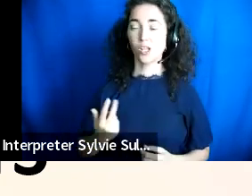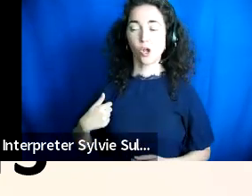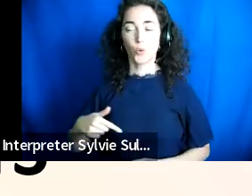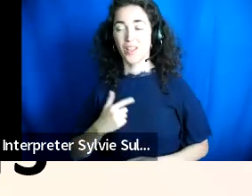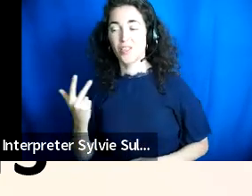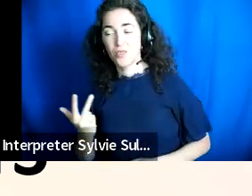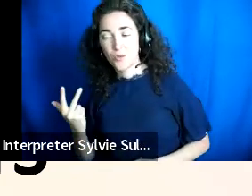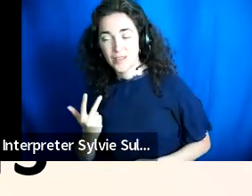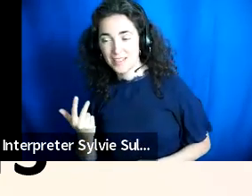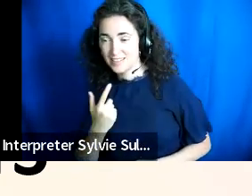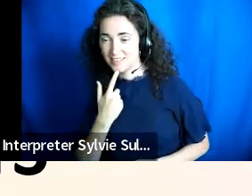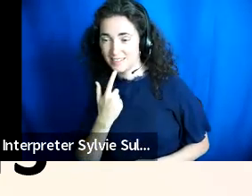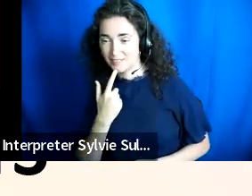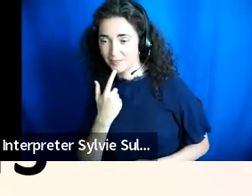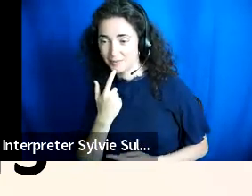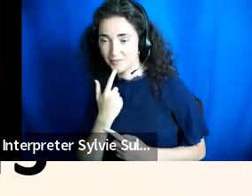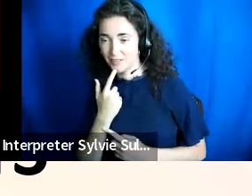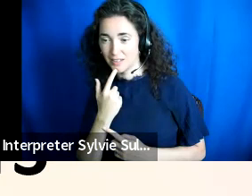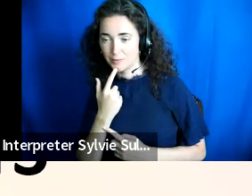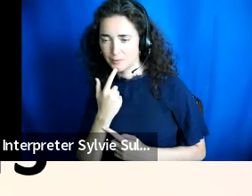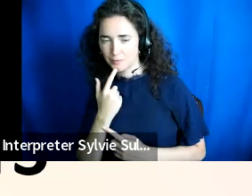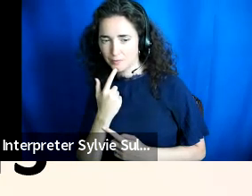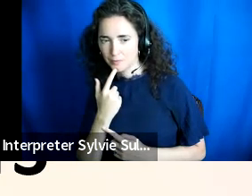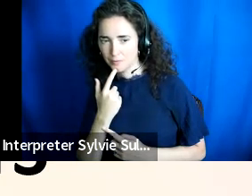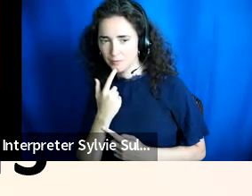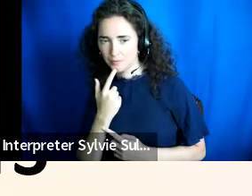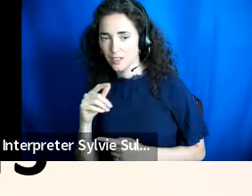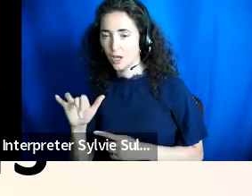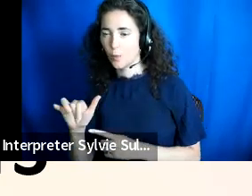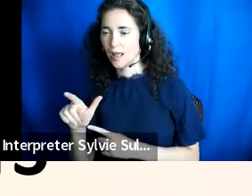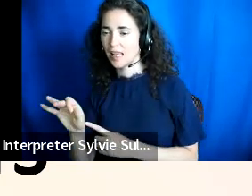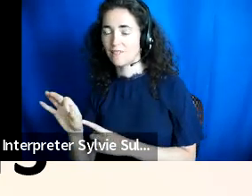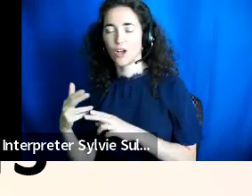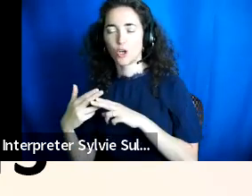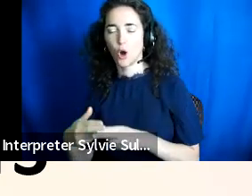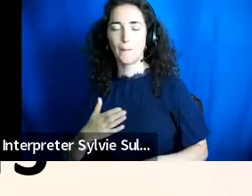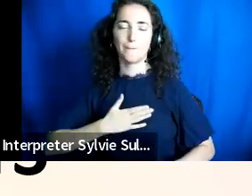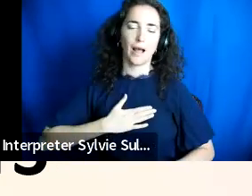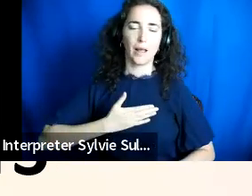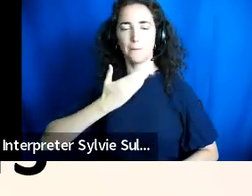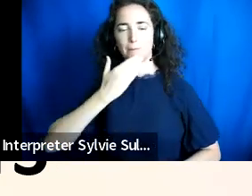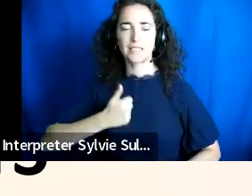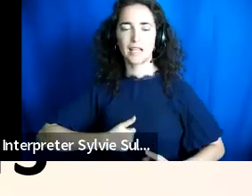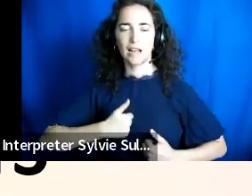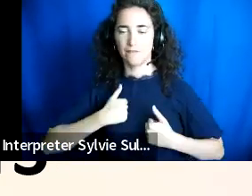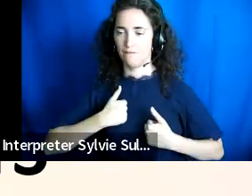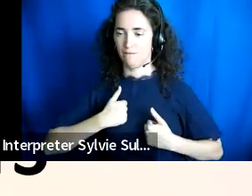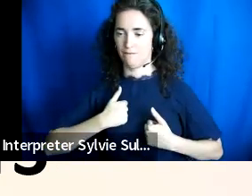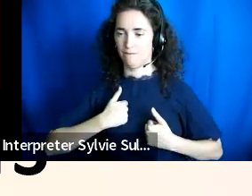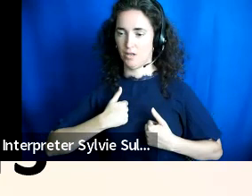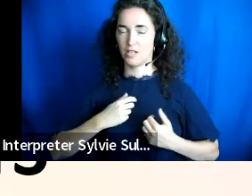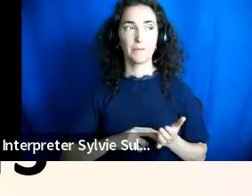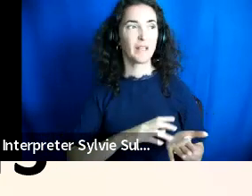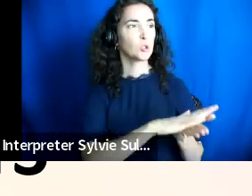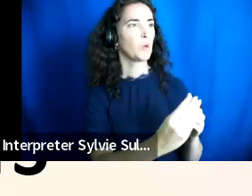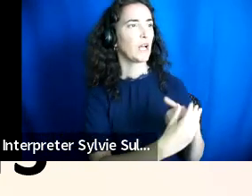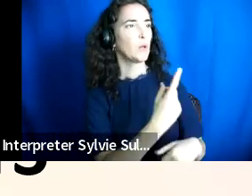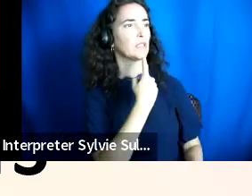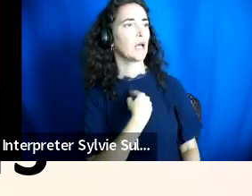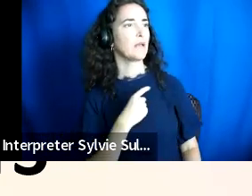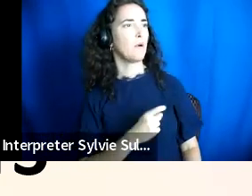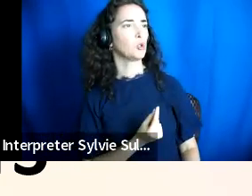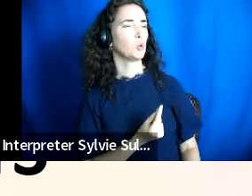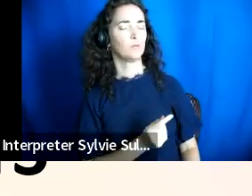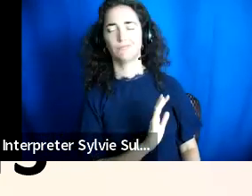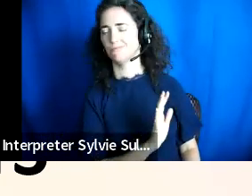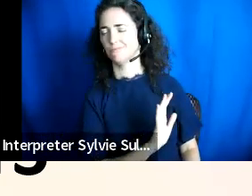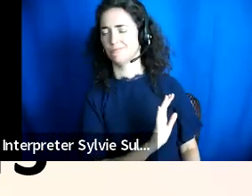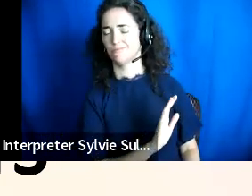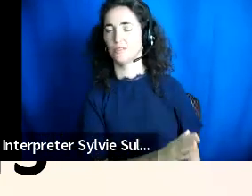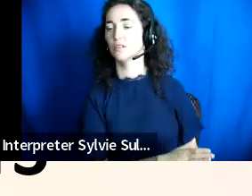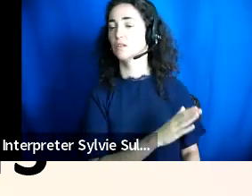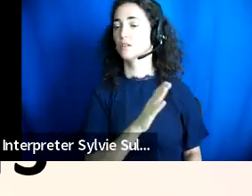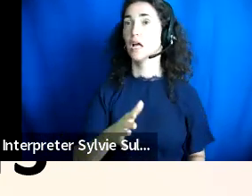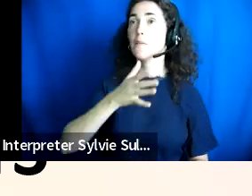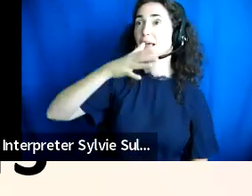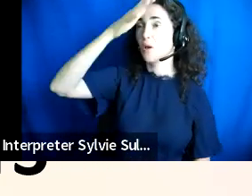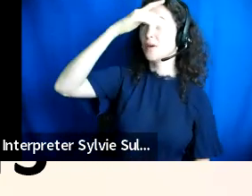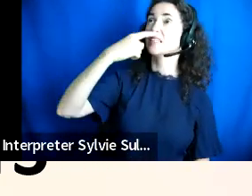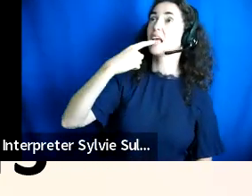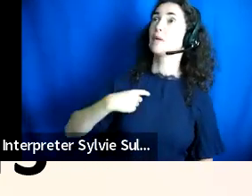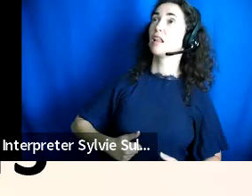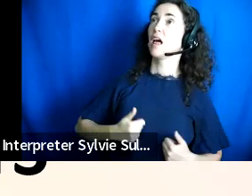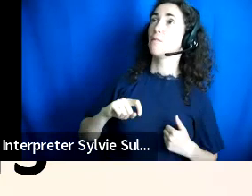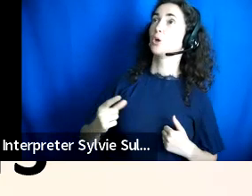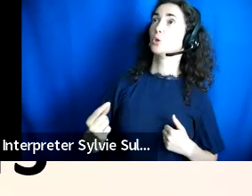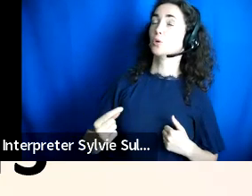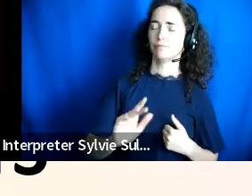best line that's, a theme that runs through while left my best life, Not my life, has dictated by my school counselor, not my best life, as dictated by my parents, not my best life as dictated by the